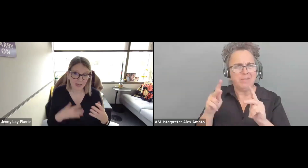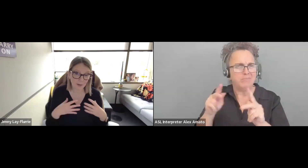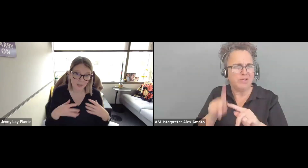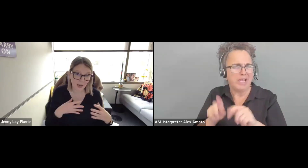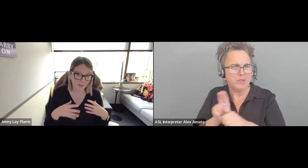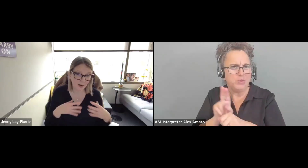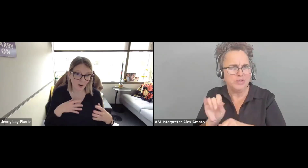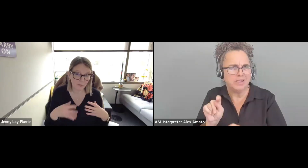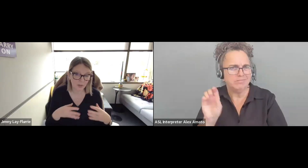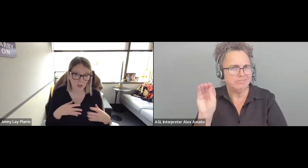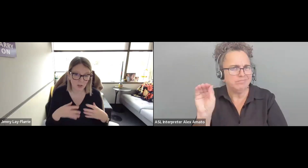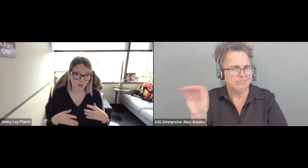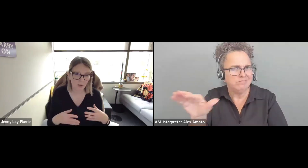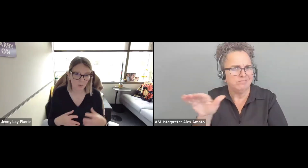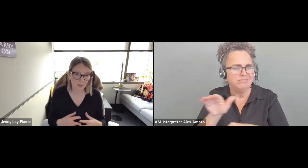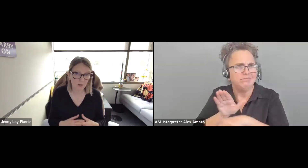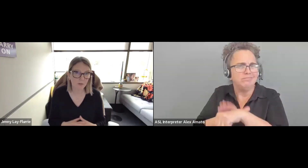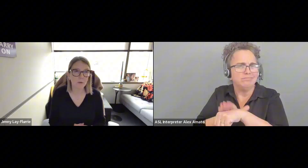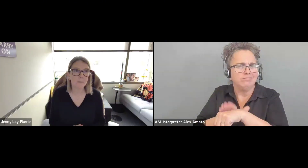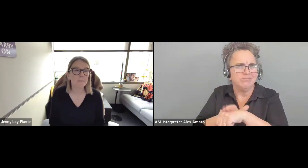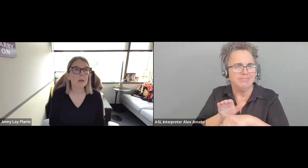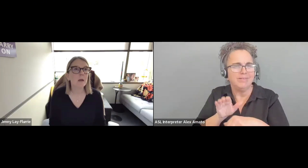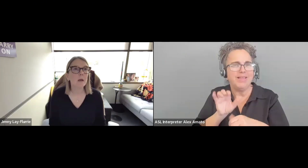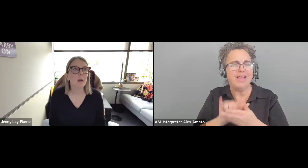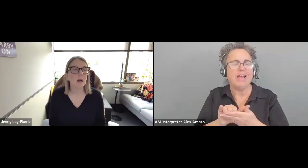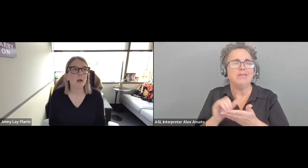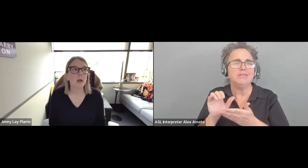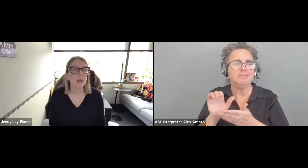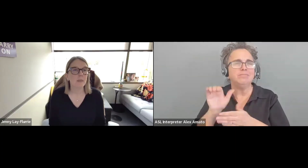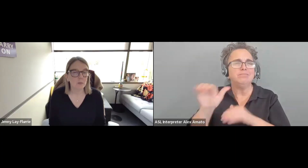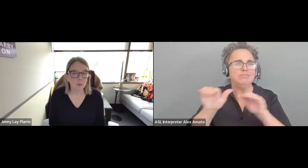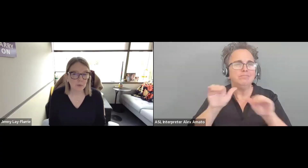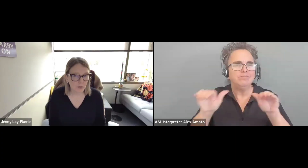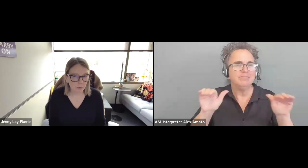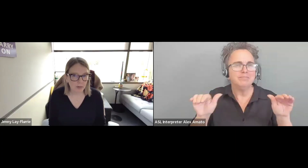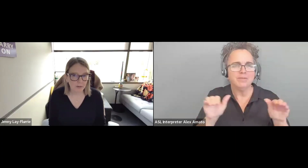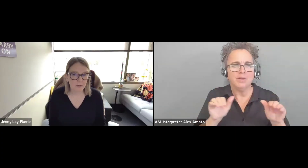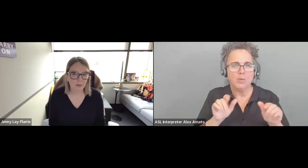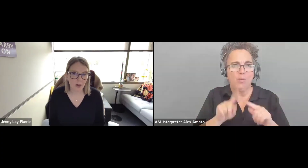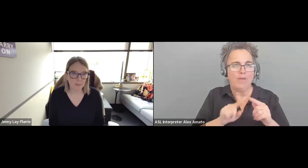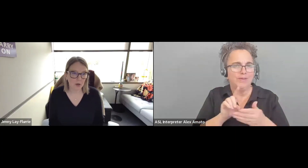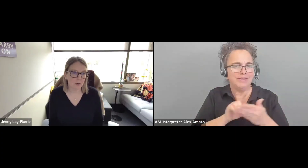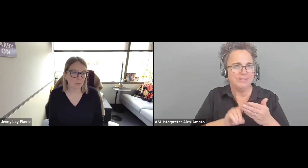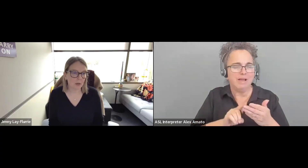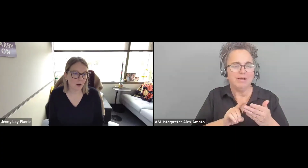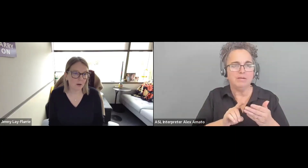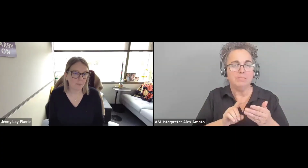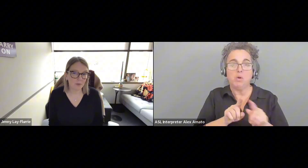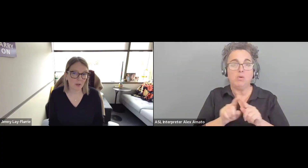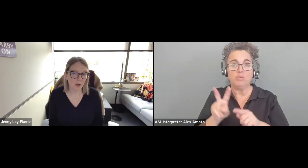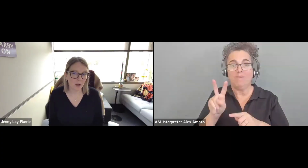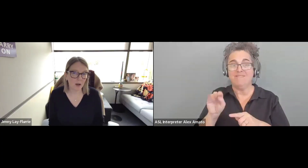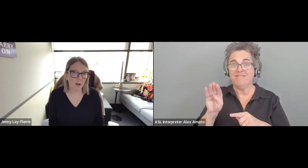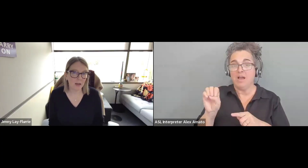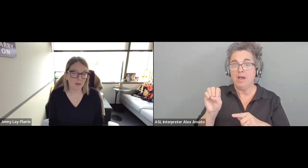And being able to have that conversation with an individual. There's also the risk that vibe coding becomes,